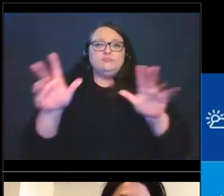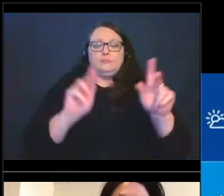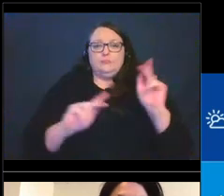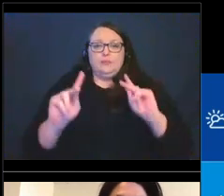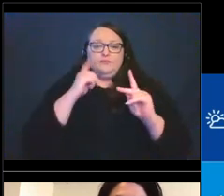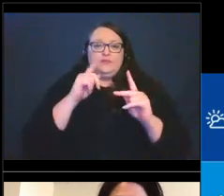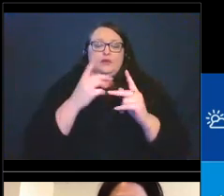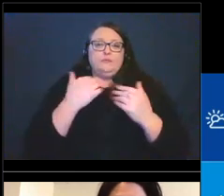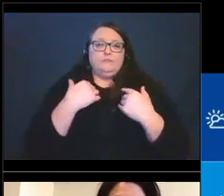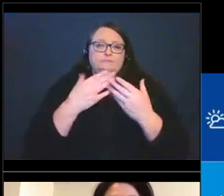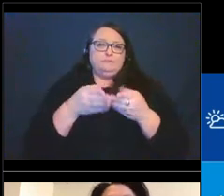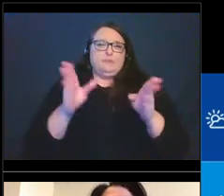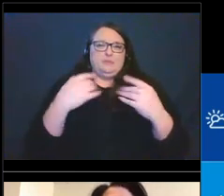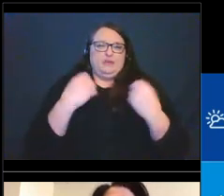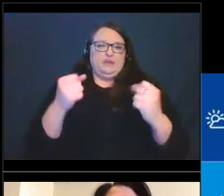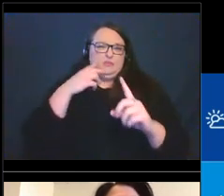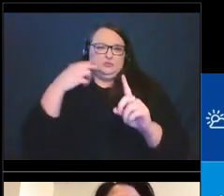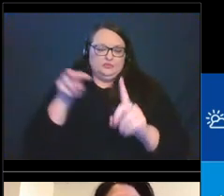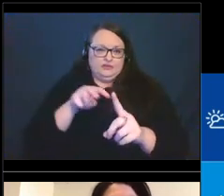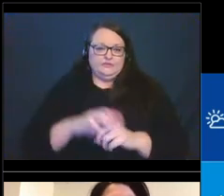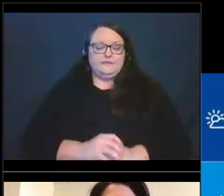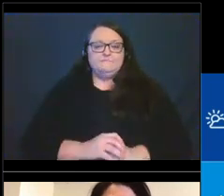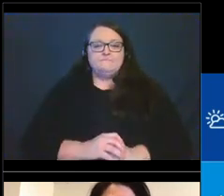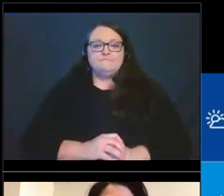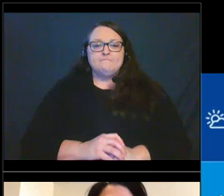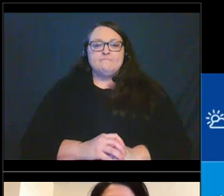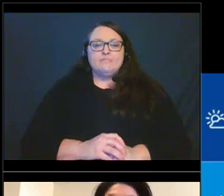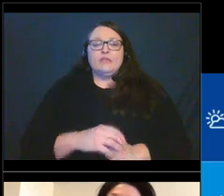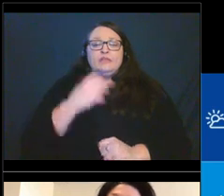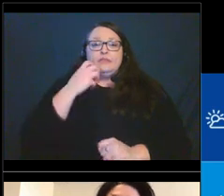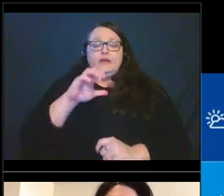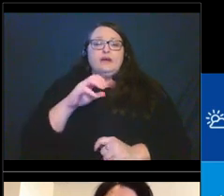Service integrated health-based temperature thresholds provided by the CDC with local